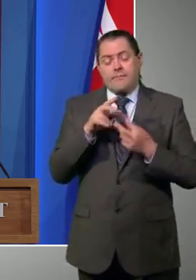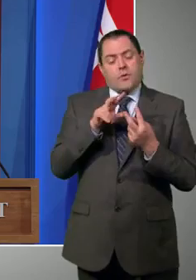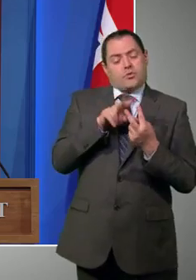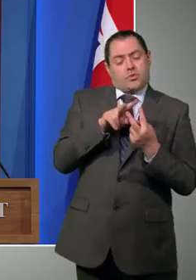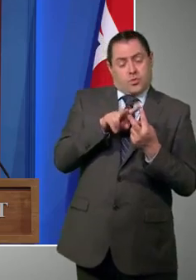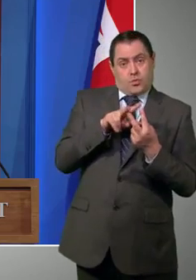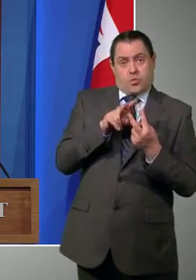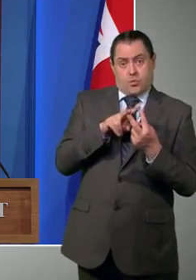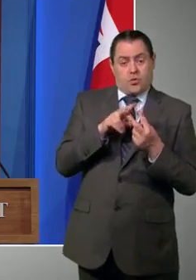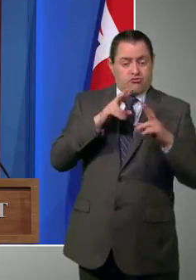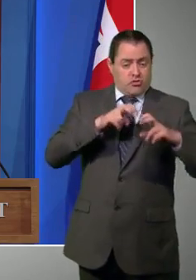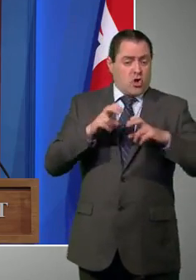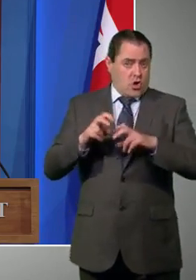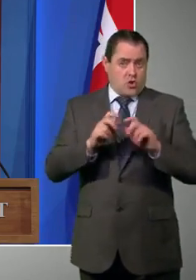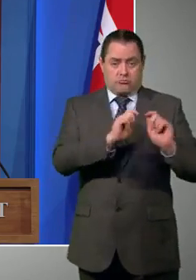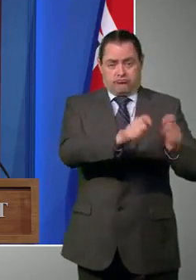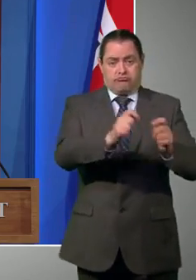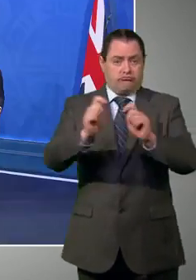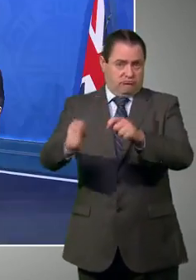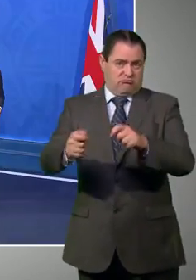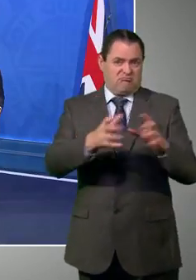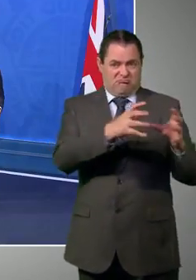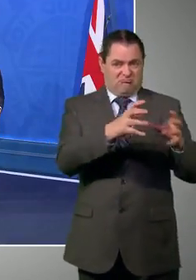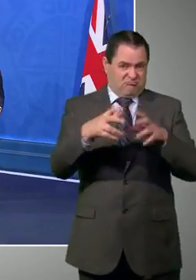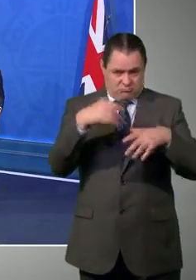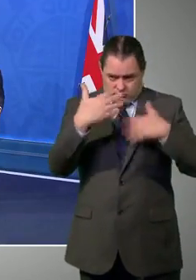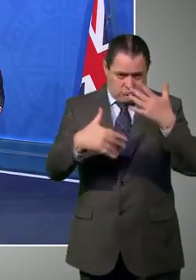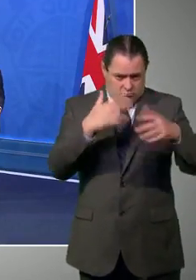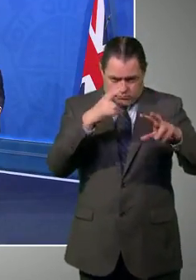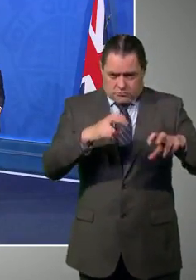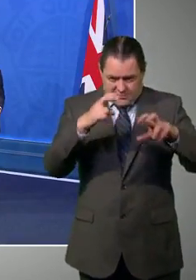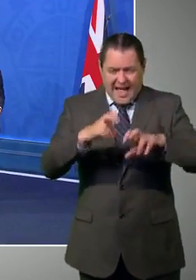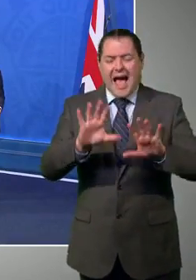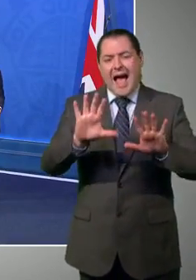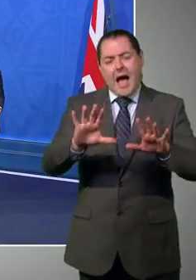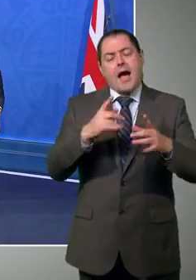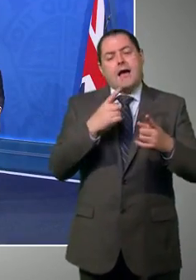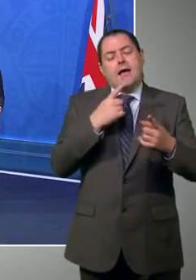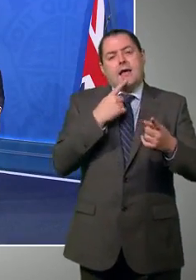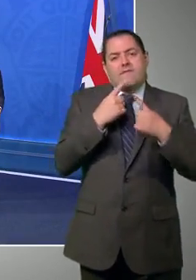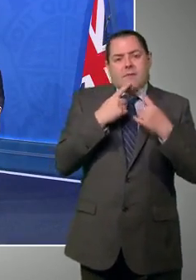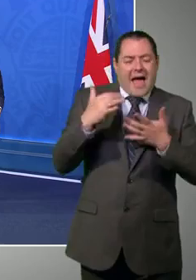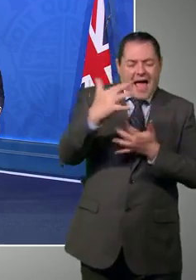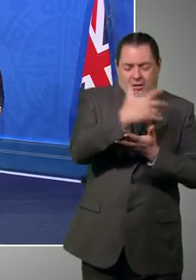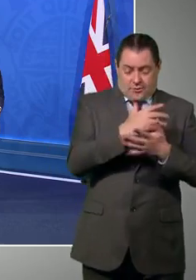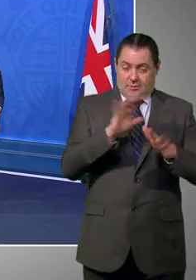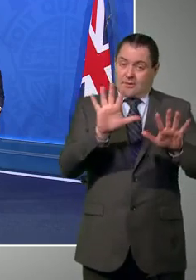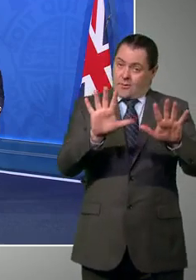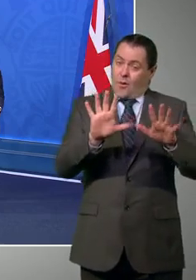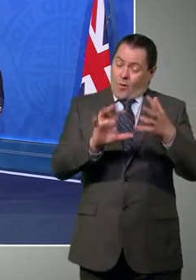around that. And although the data is quite complex to